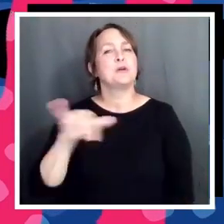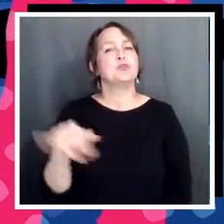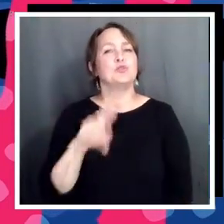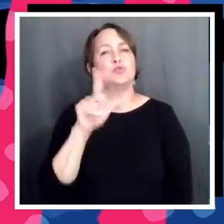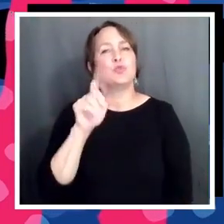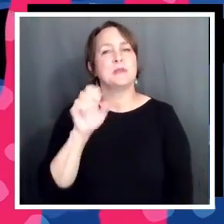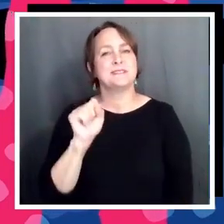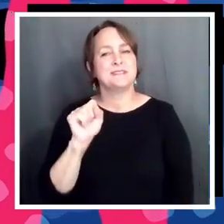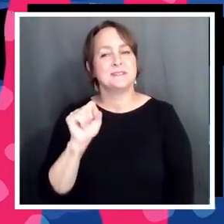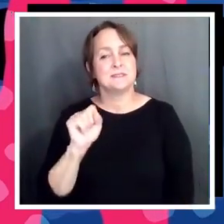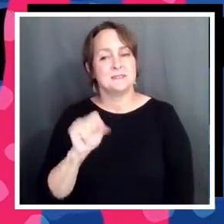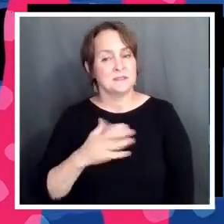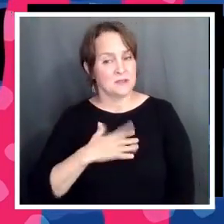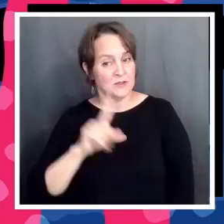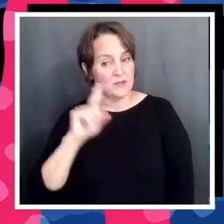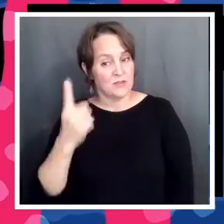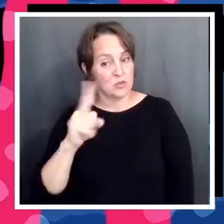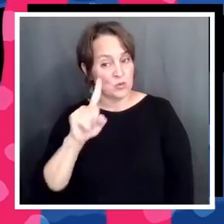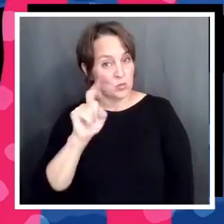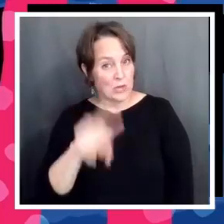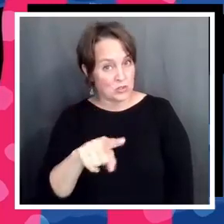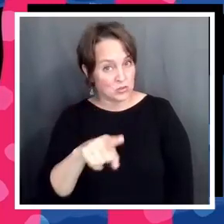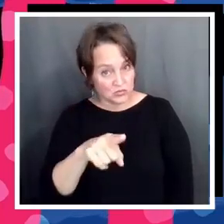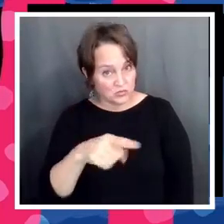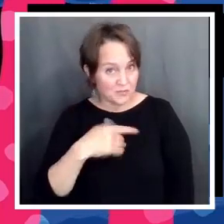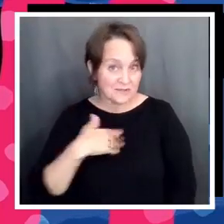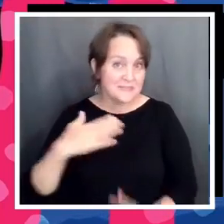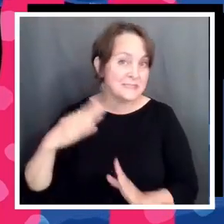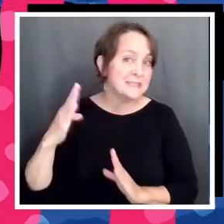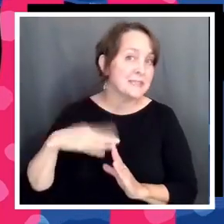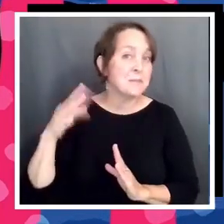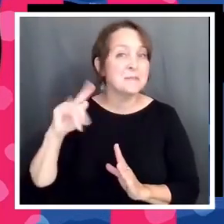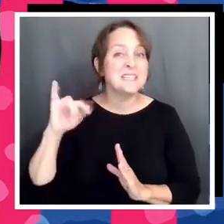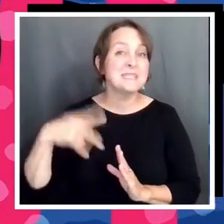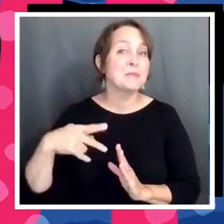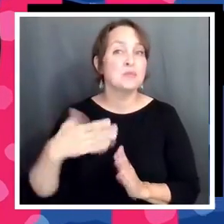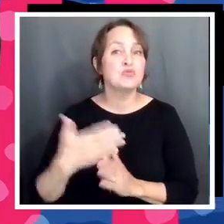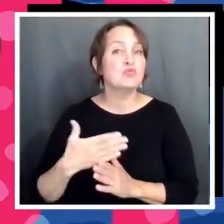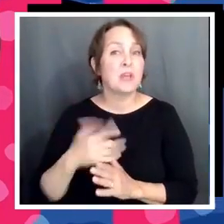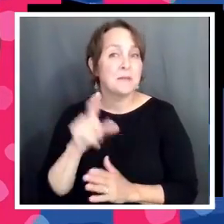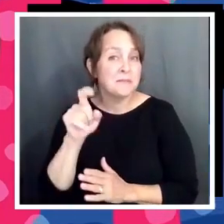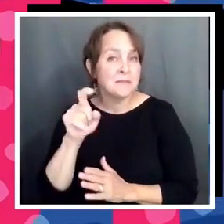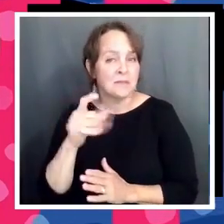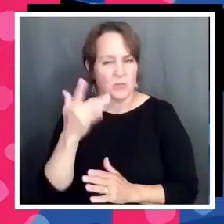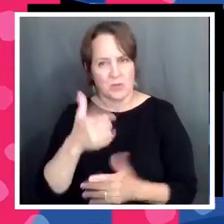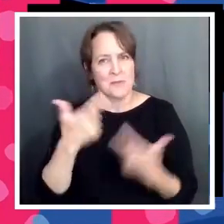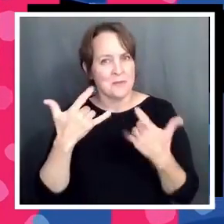THANK YOU MARIBETH FOR YOUR ADVOCACY AND BUILDING CHANGE IN